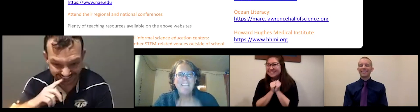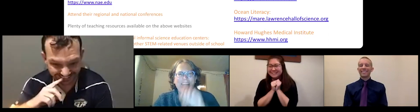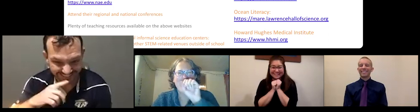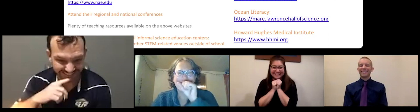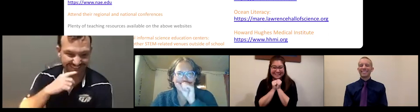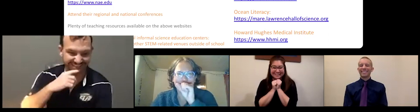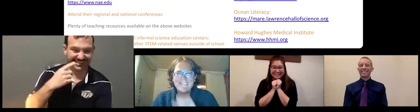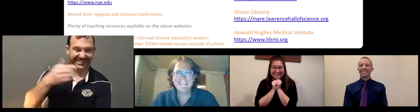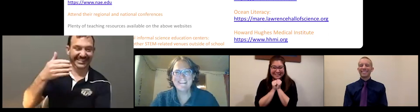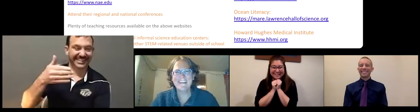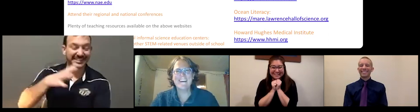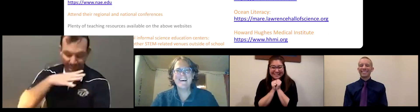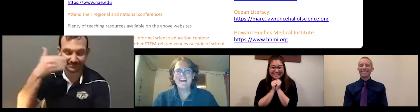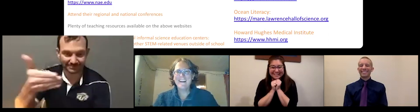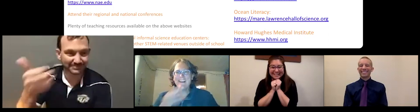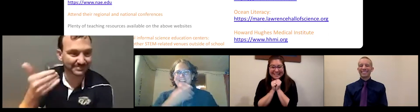Sure, go ahead.